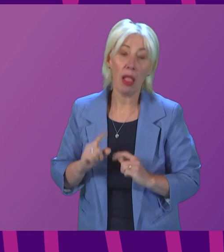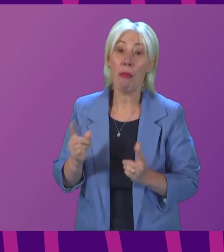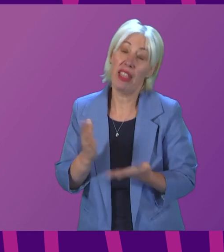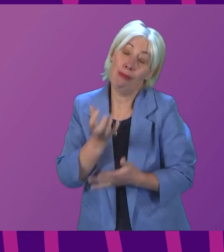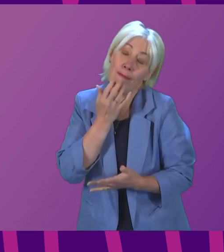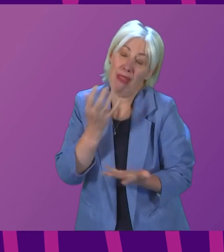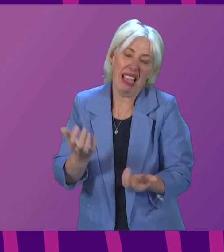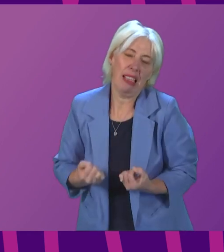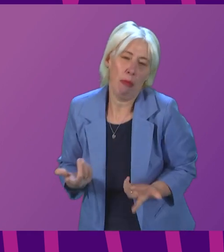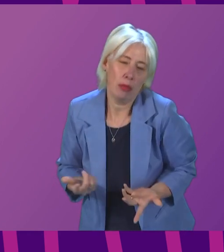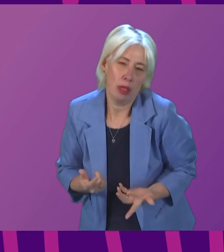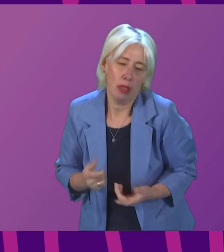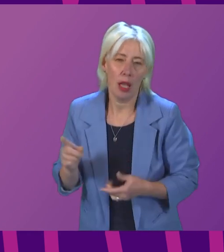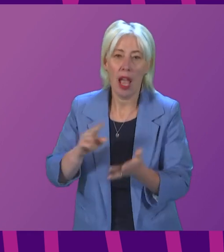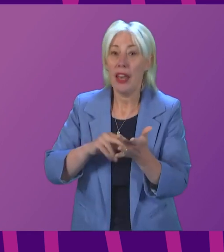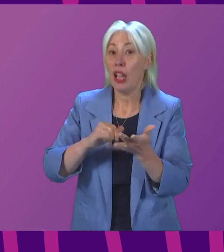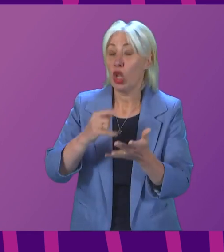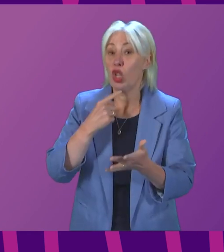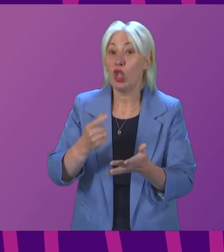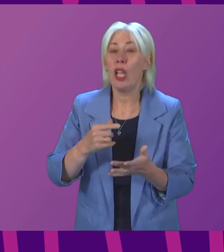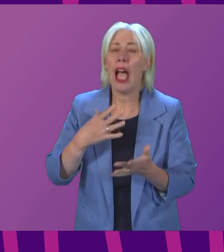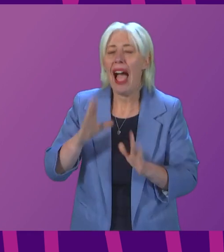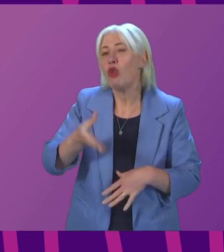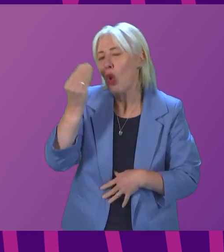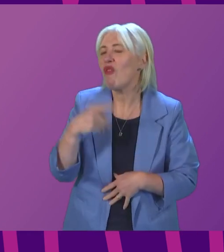She says that she wants to learn lessons, but she does not want a public inquiry.